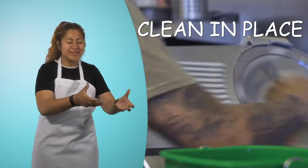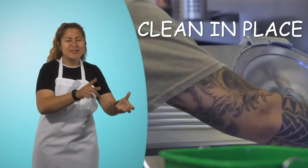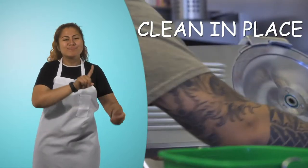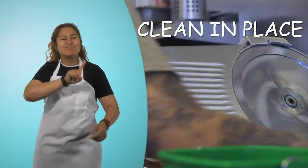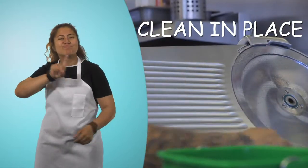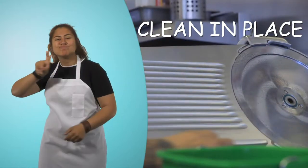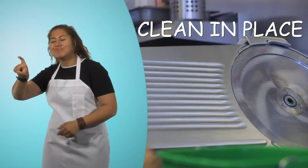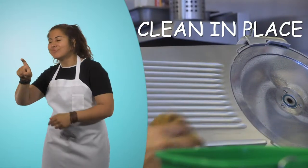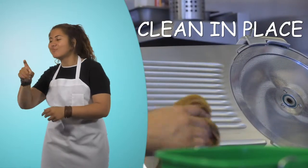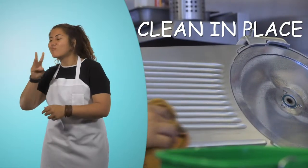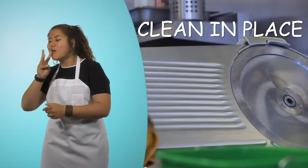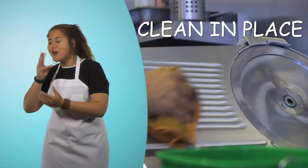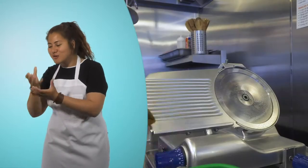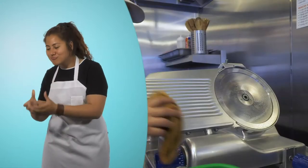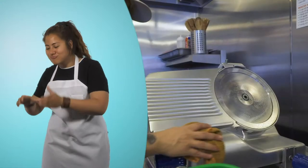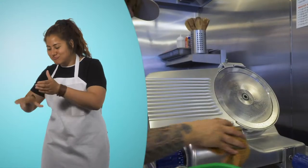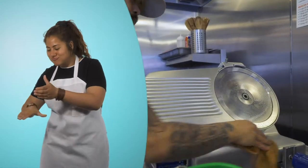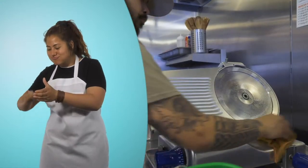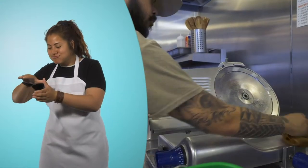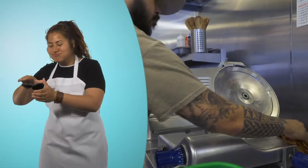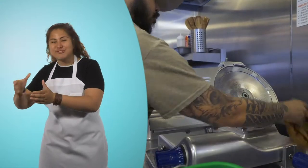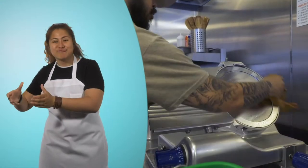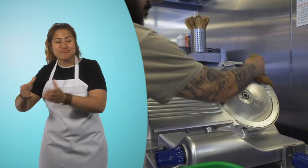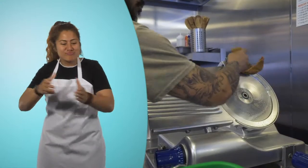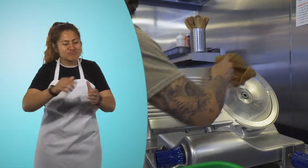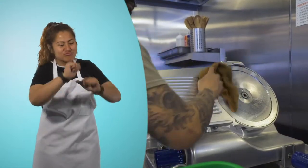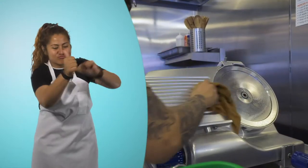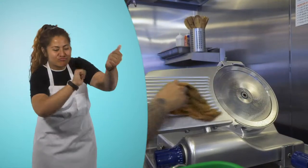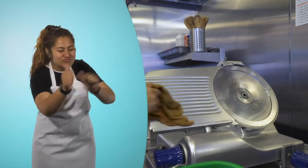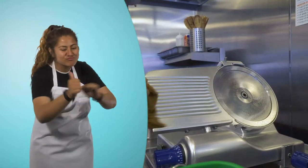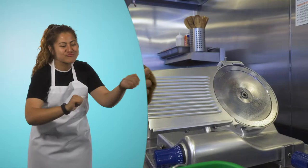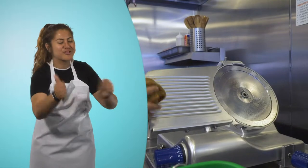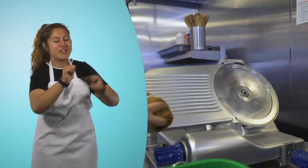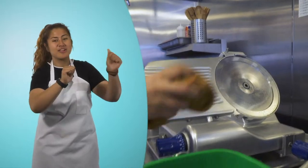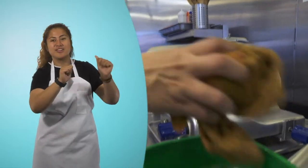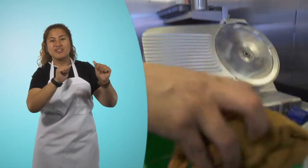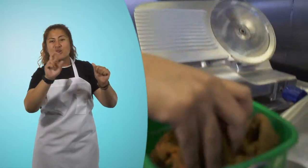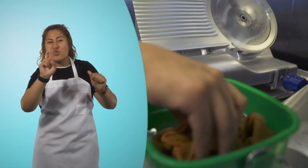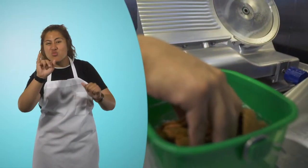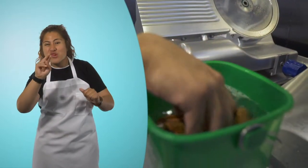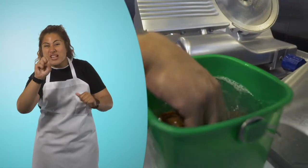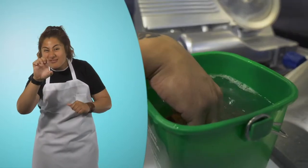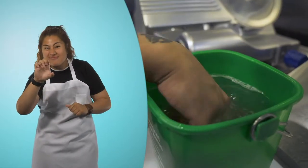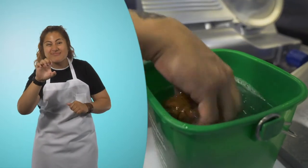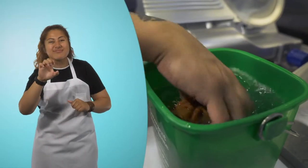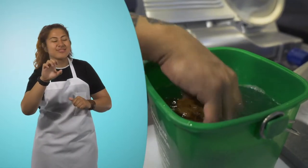You bring the cleaning and sanitizing solutions to the equipment